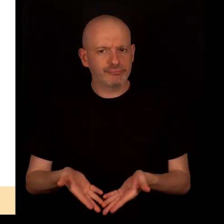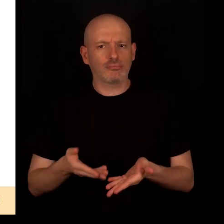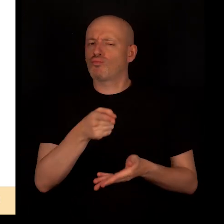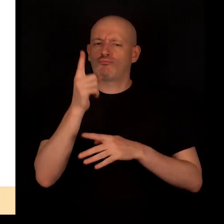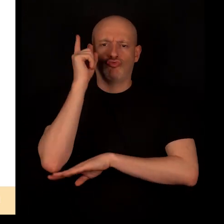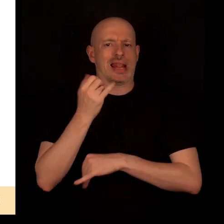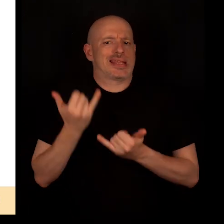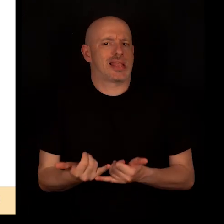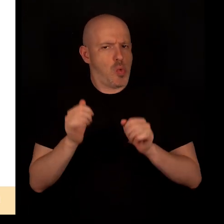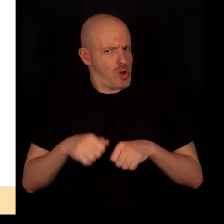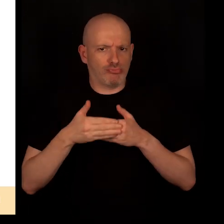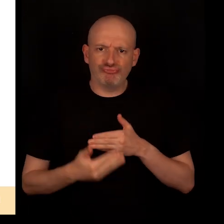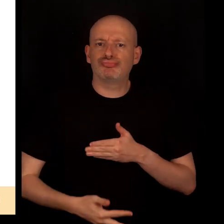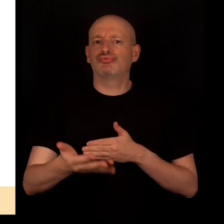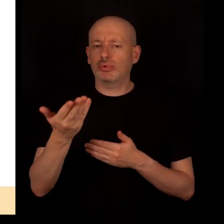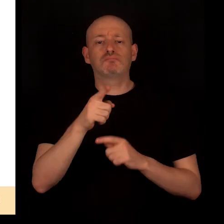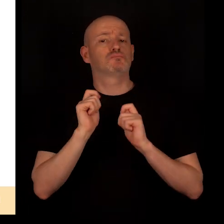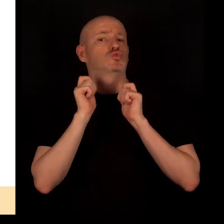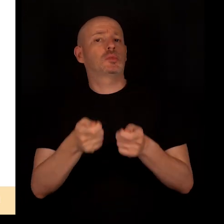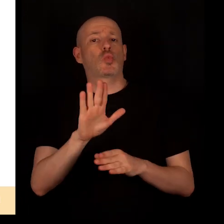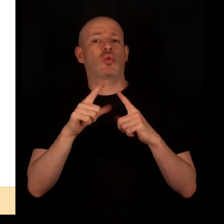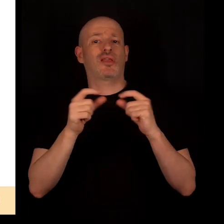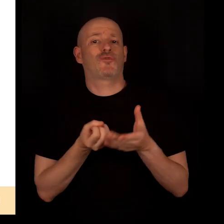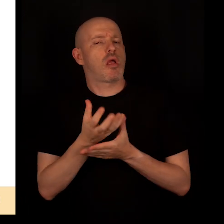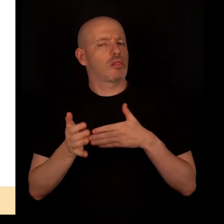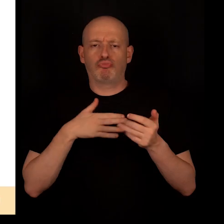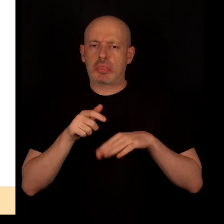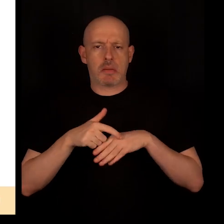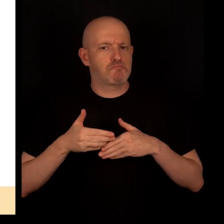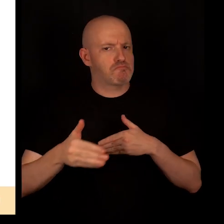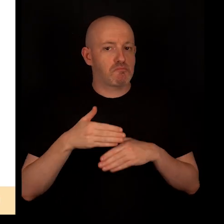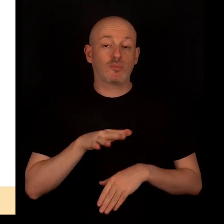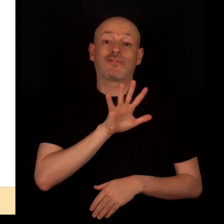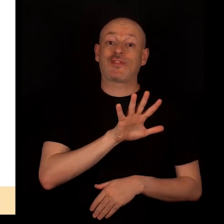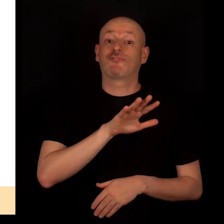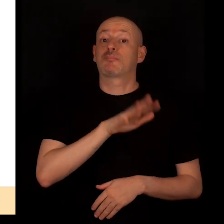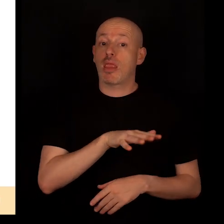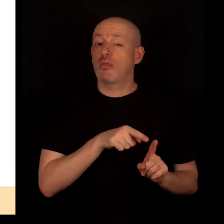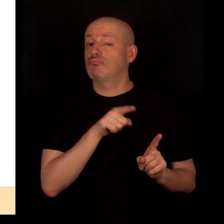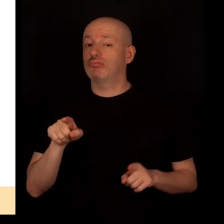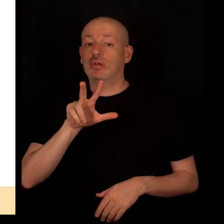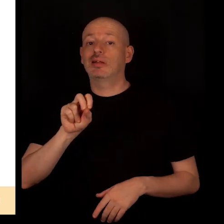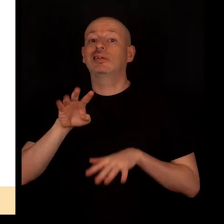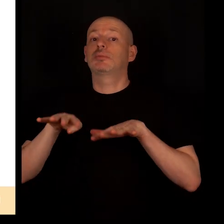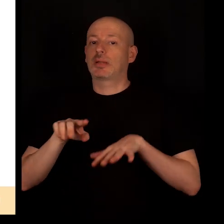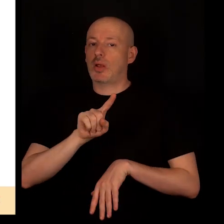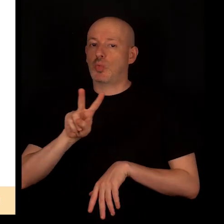you can already start from now. You can submit your Info Cards anytime between the 5th of May and the 30th of September midnight.